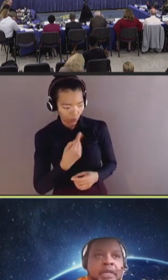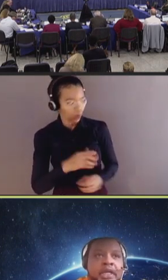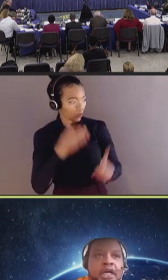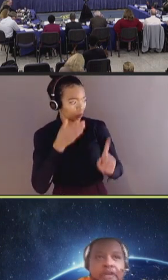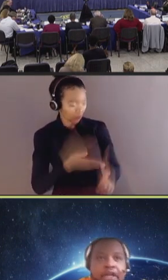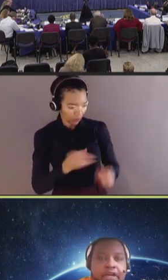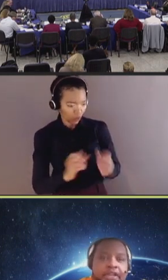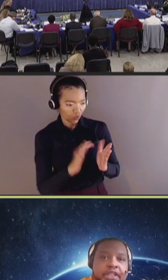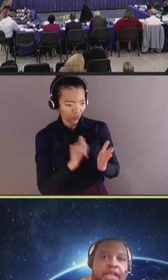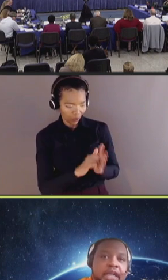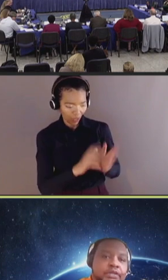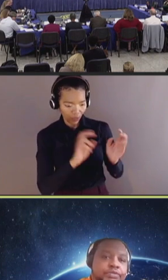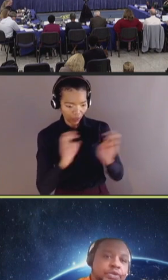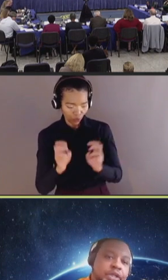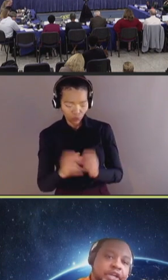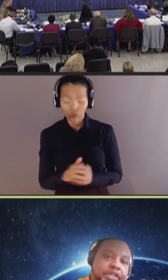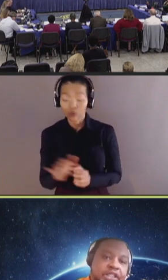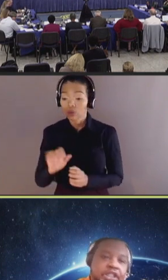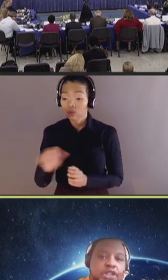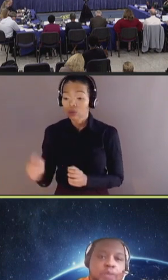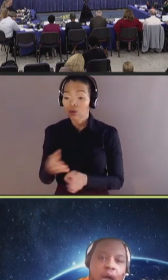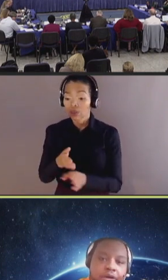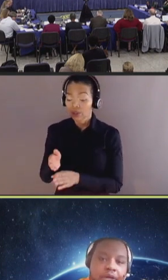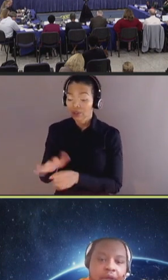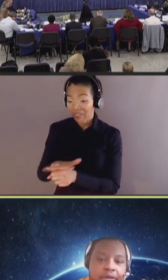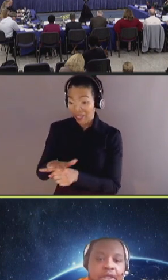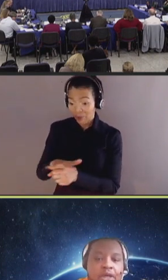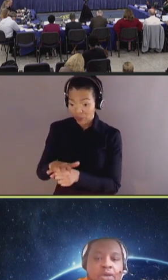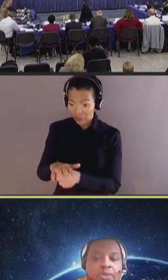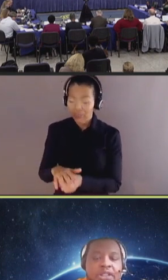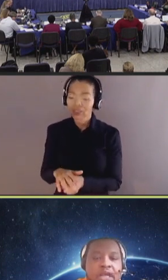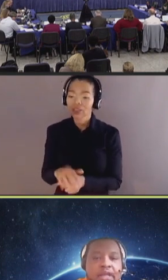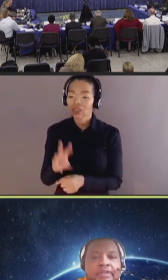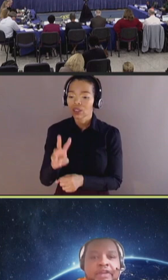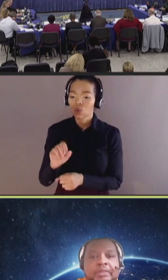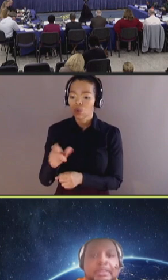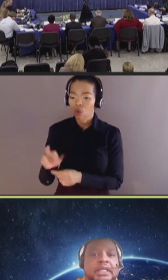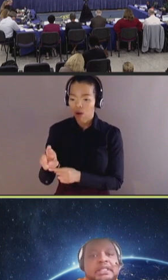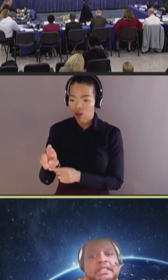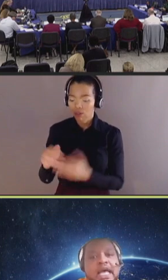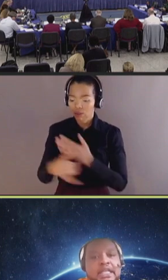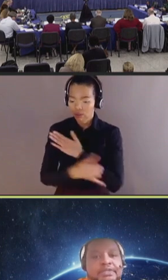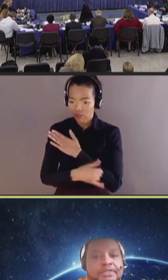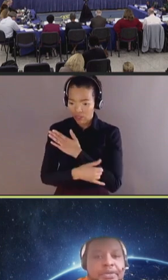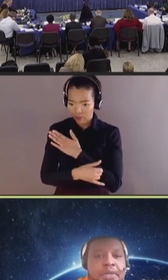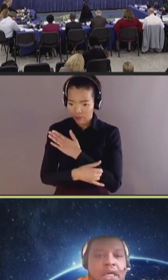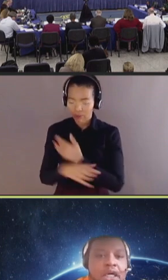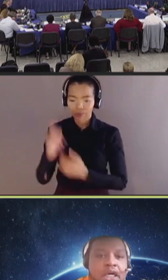In other areas, like in rural areas such as Waller County, we saw a very politicized view